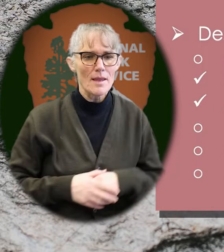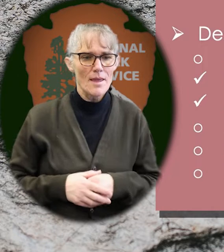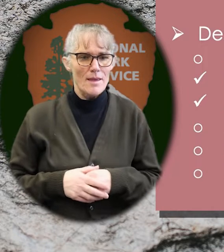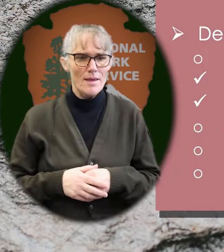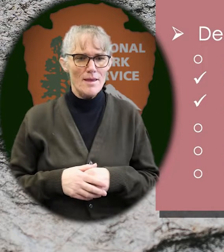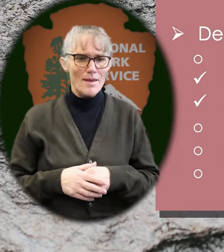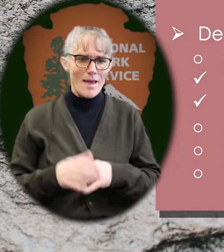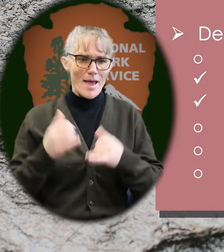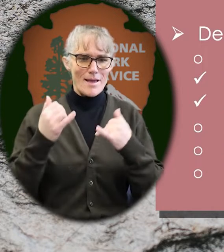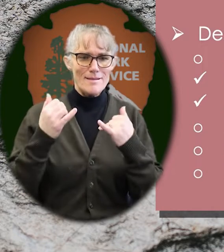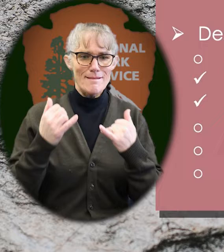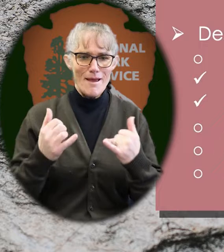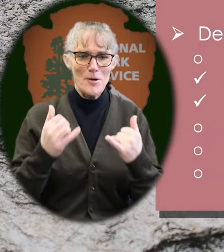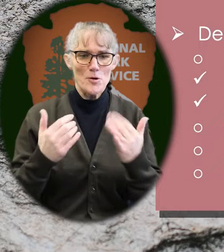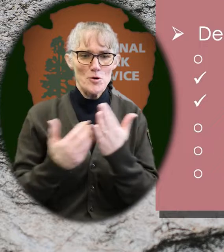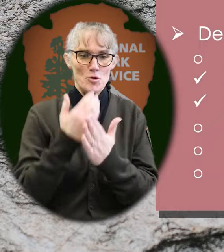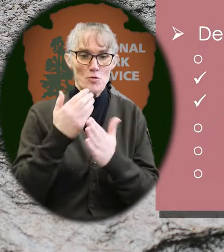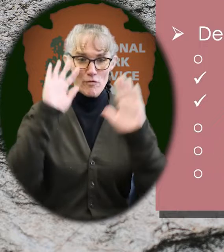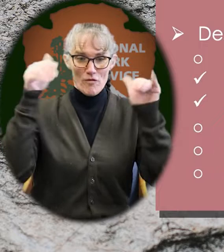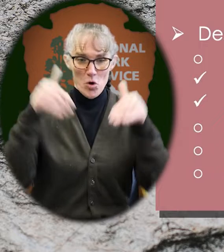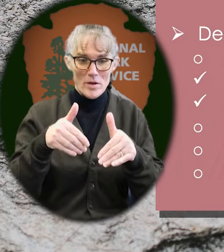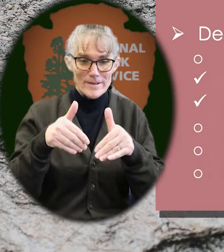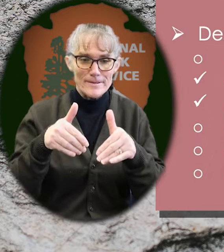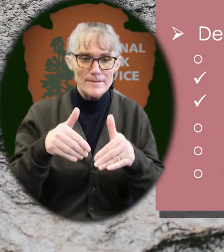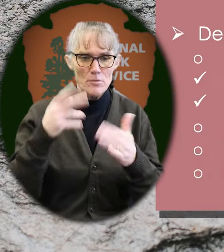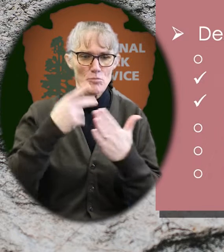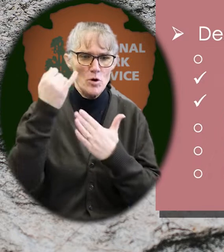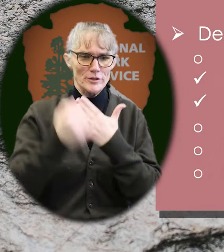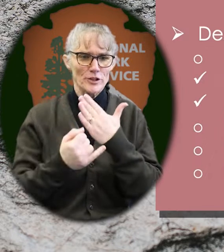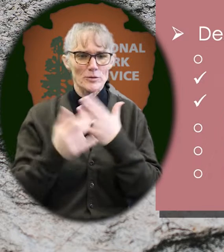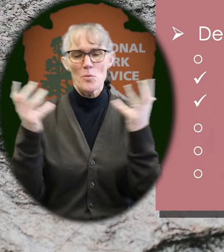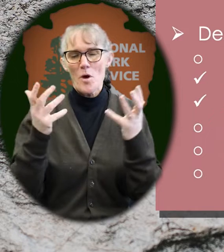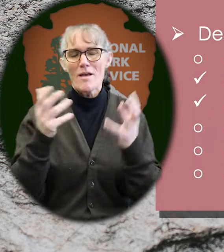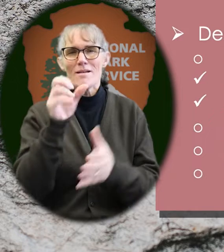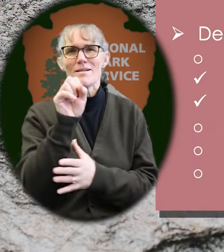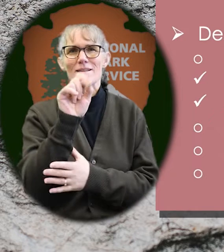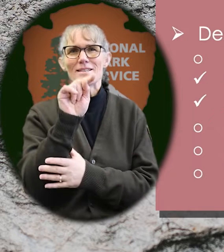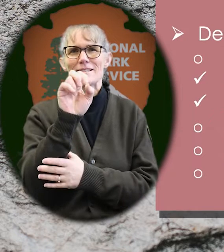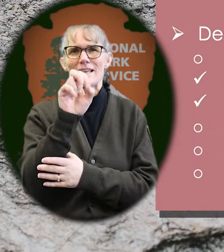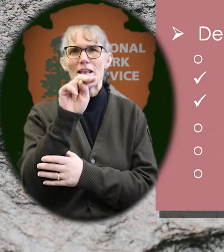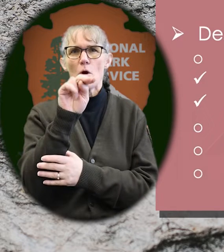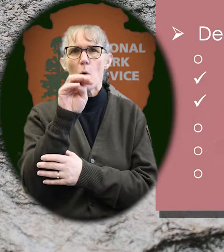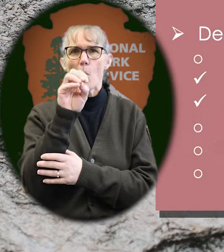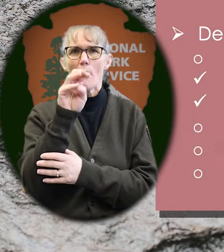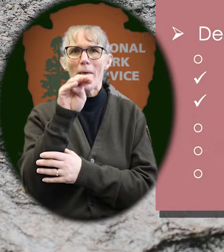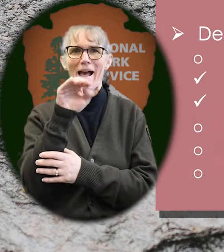Now, I'm going to be talking about my current research project I'm working on uh which is about Stenomylus Systematics.